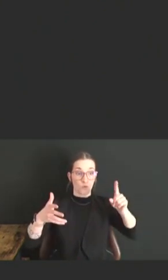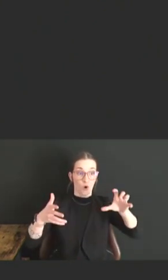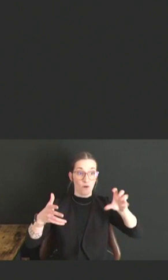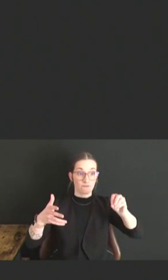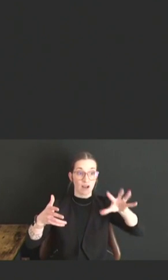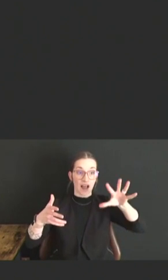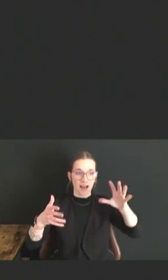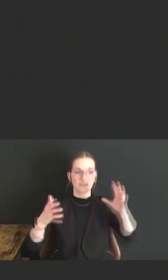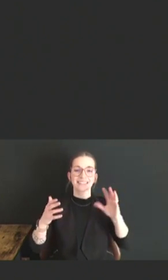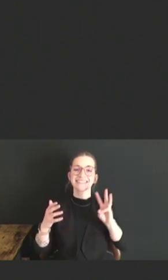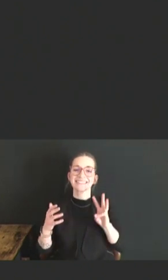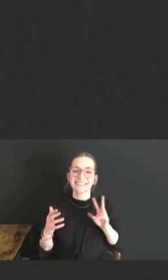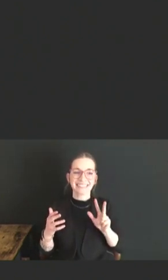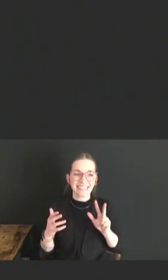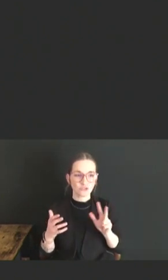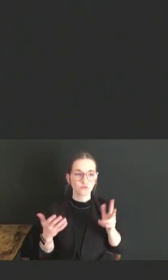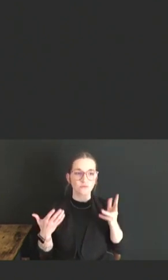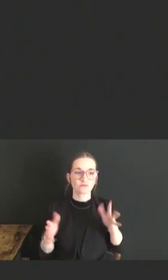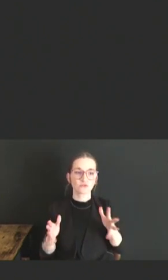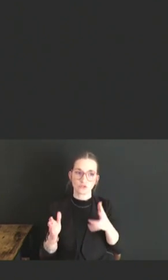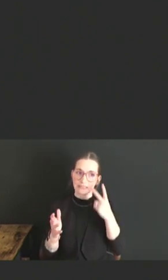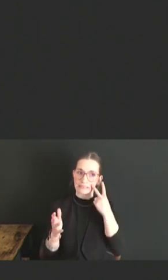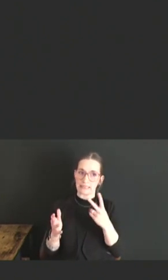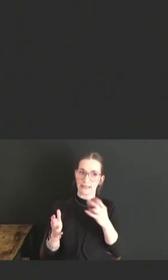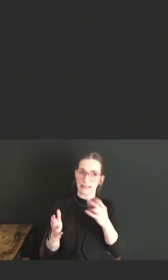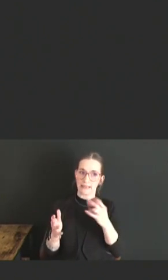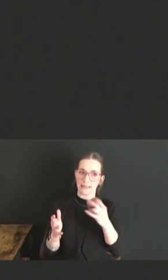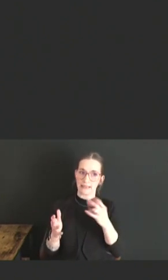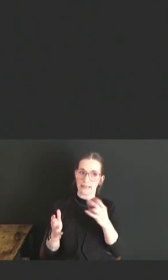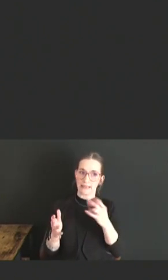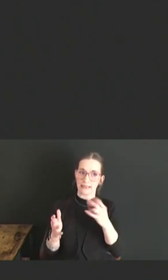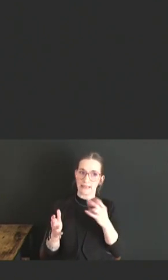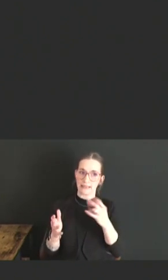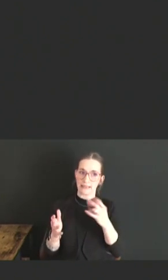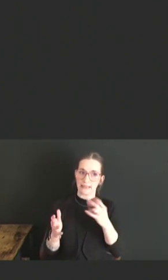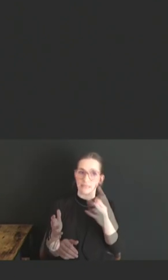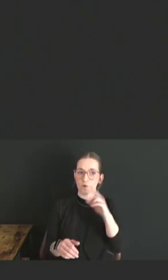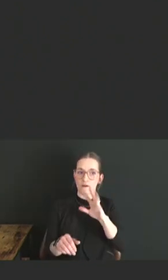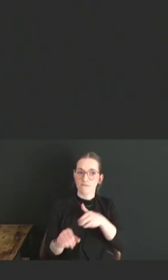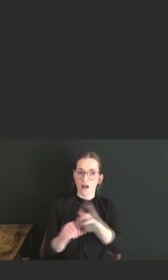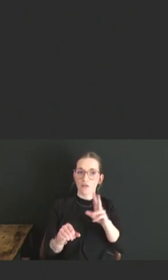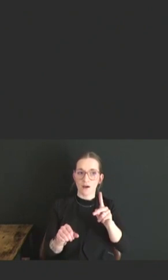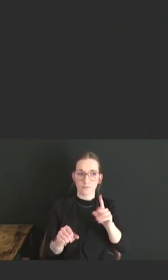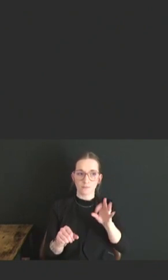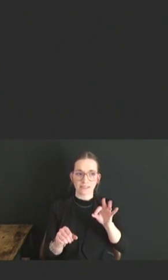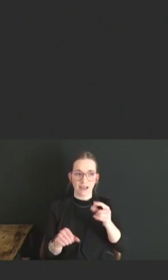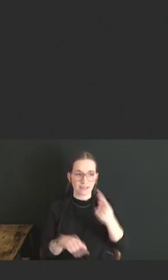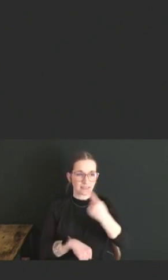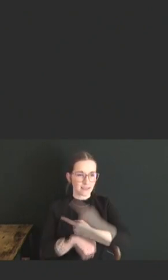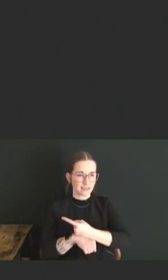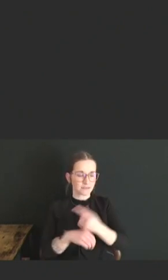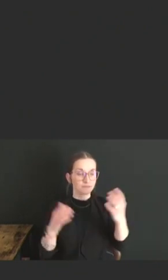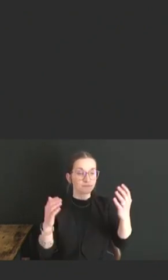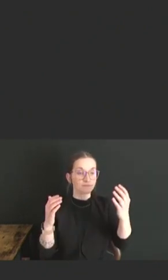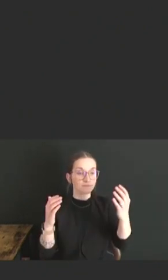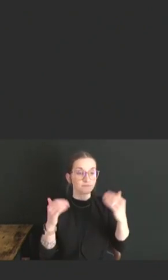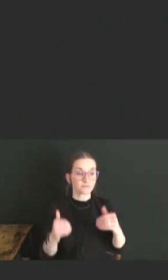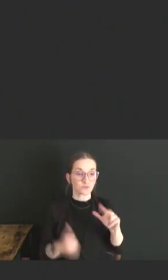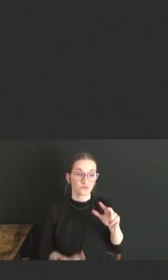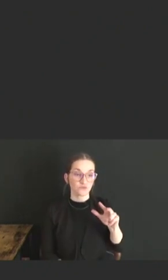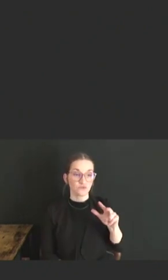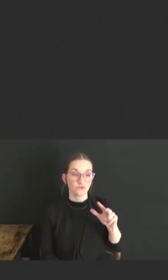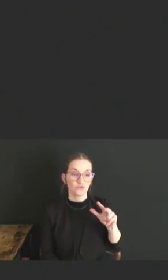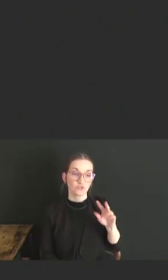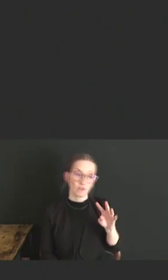last survey conducted at the 90-day follow-up. Thirty-four or 54 percent of these providers